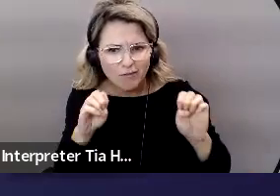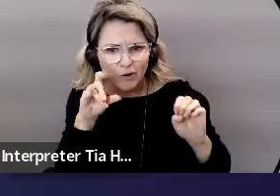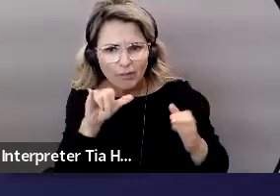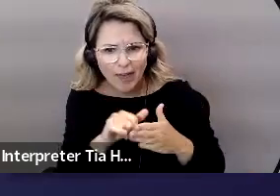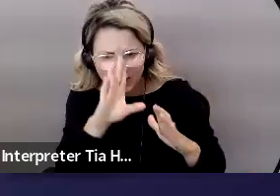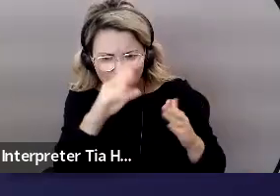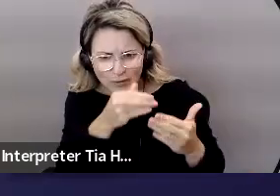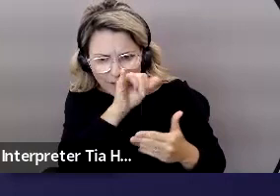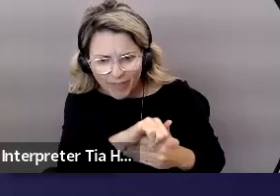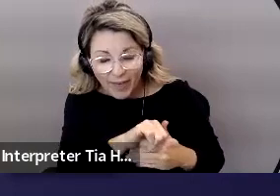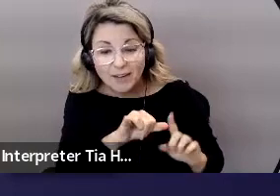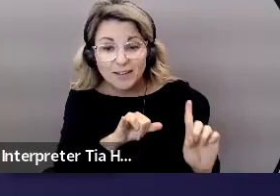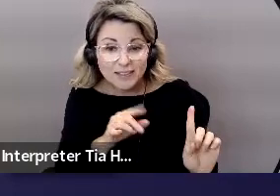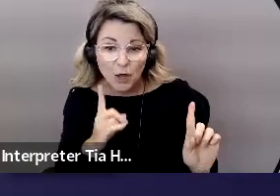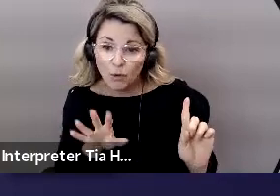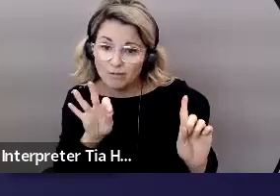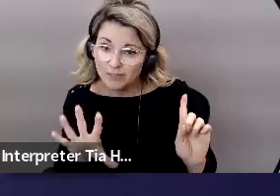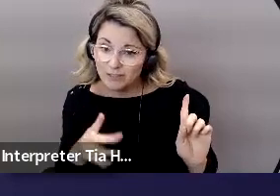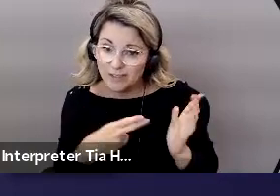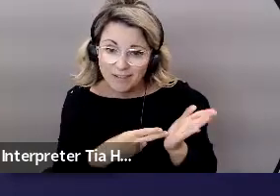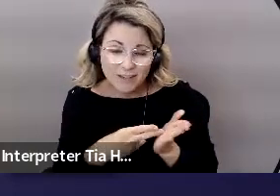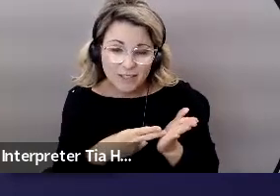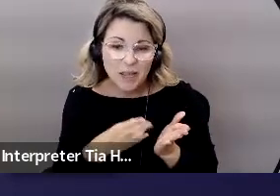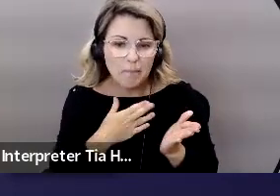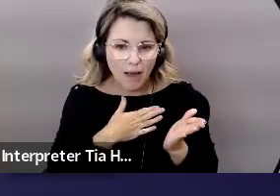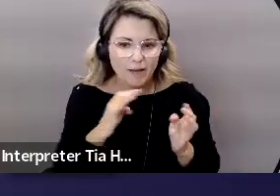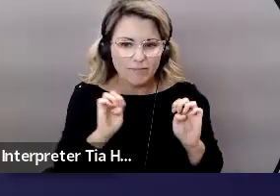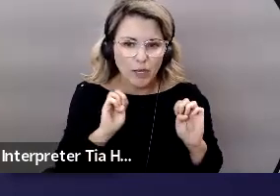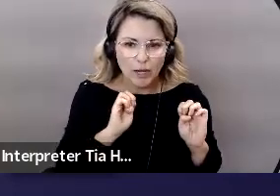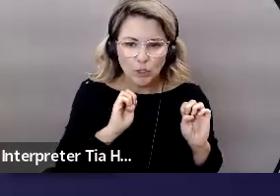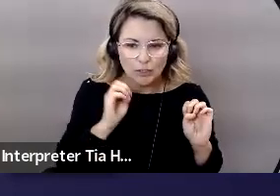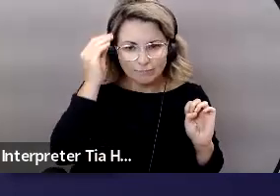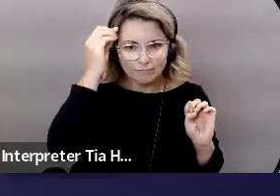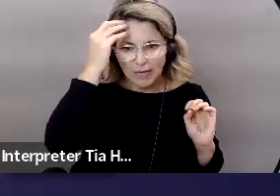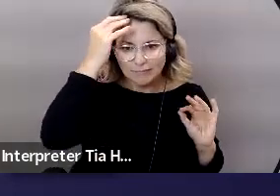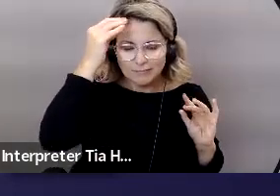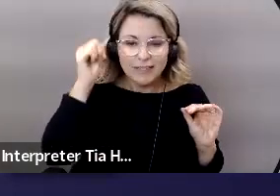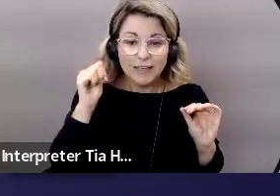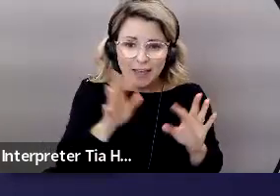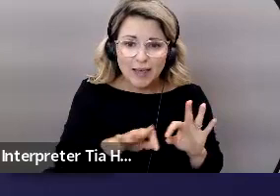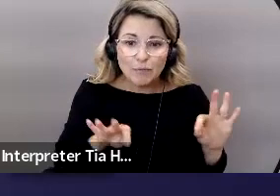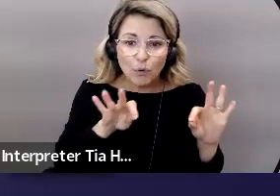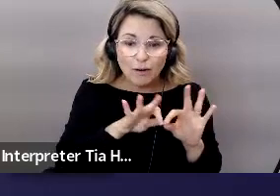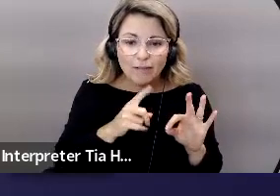it can be understated, at least in my evaluative mind maybe, how important it is that we are asking